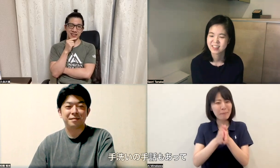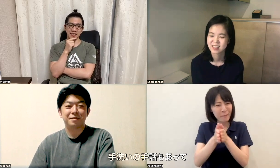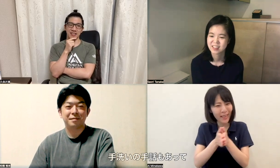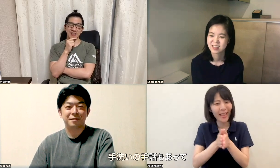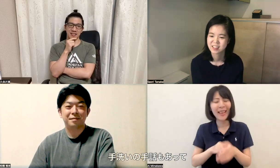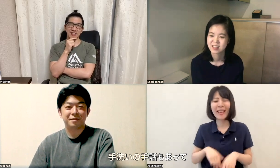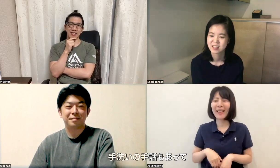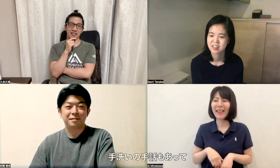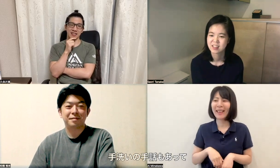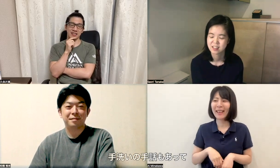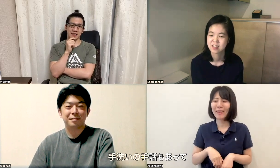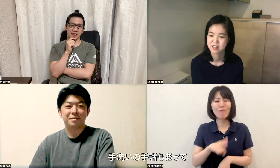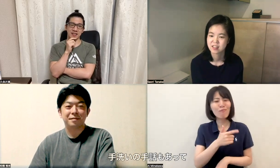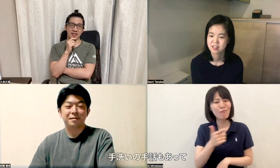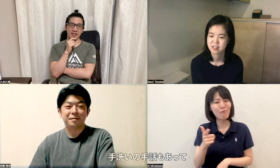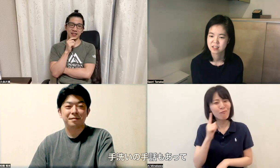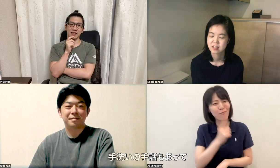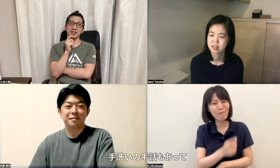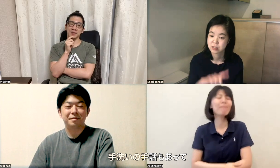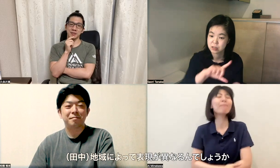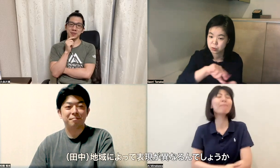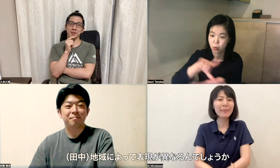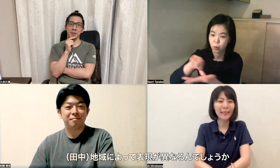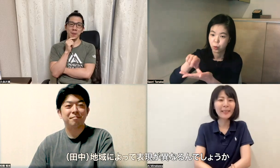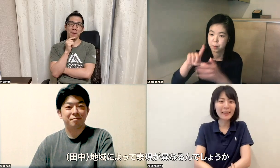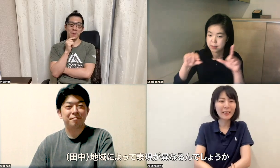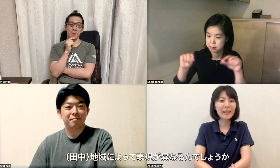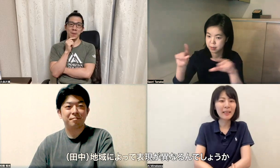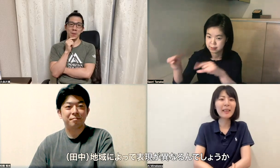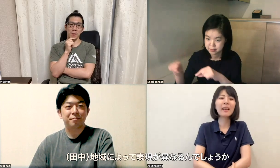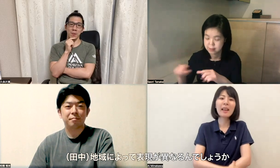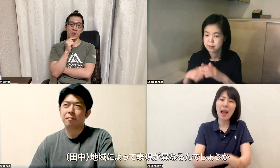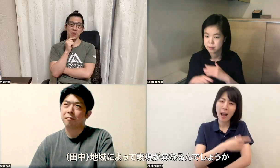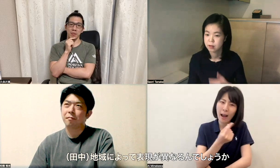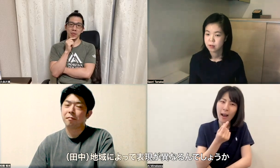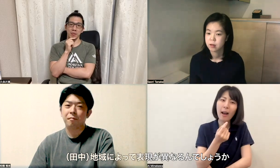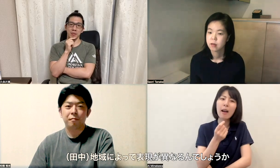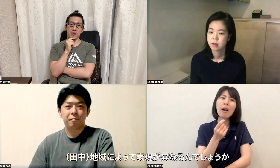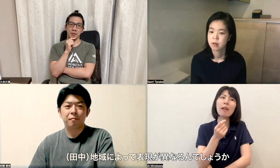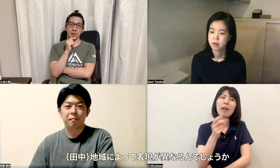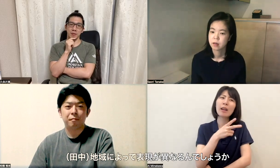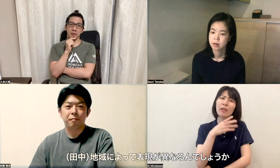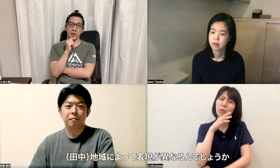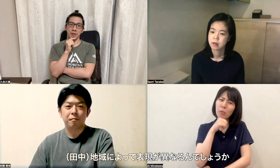and washing hands. (ST) Do the words differ depending on the region?